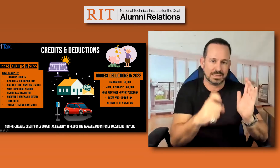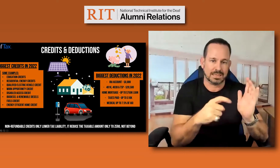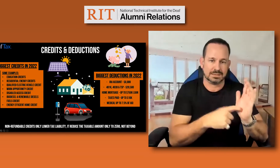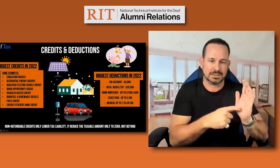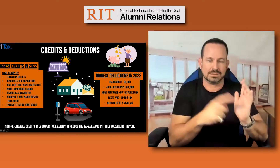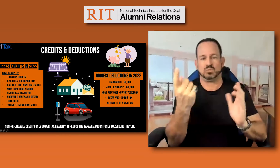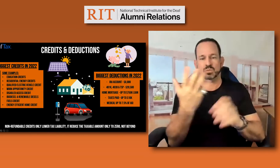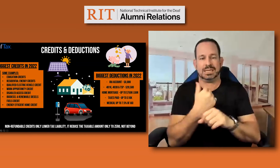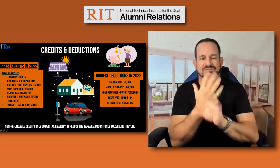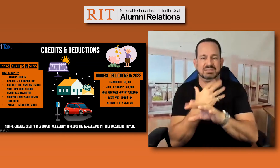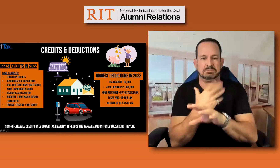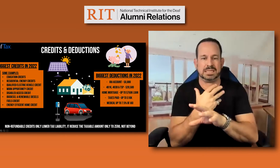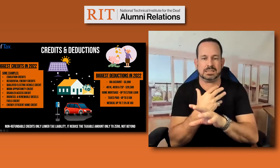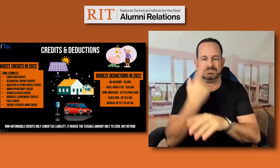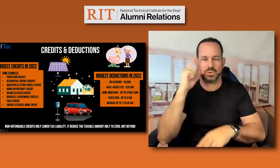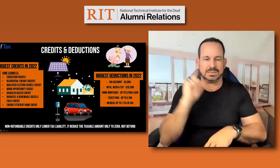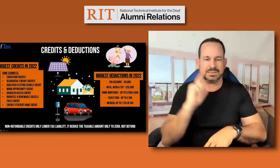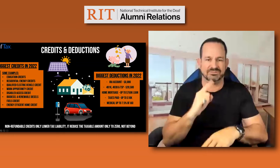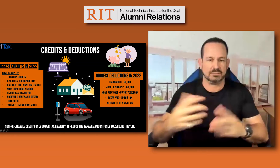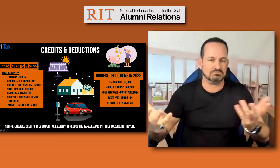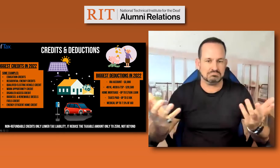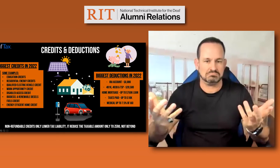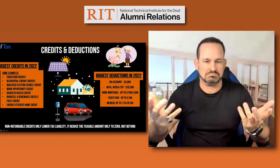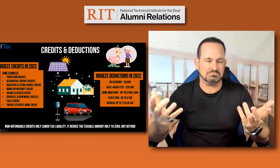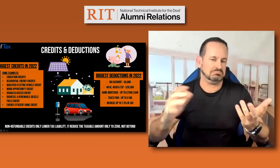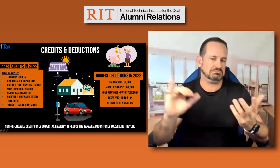Also, there is subsidized earnings.